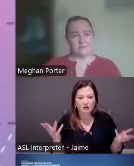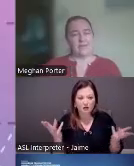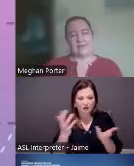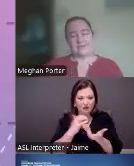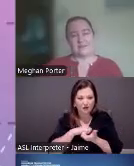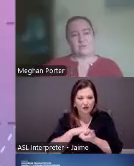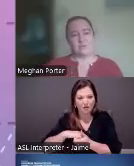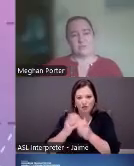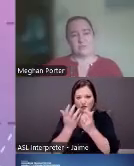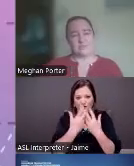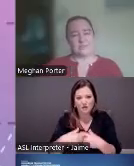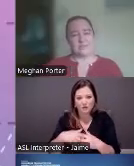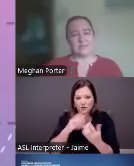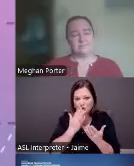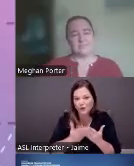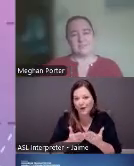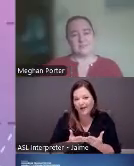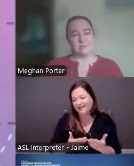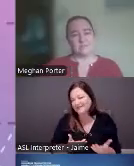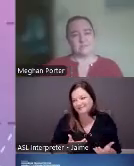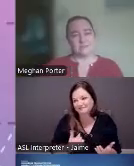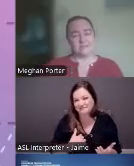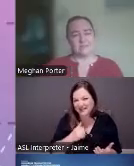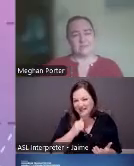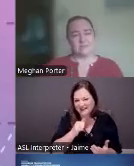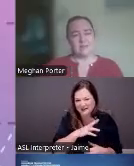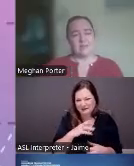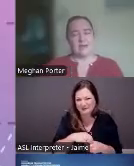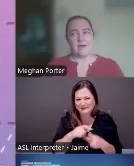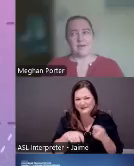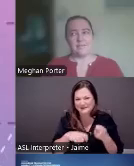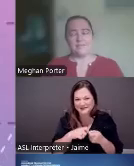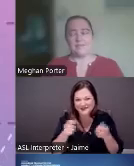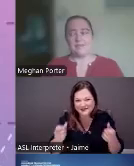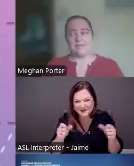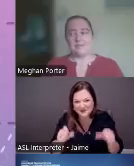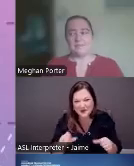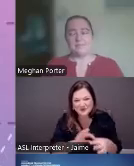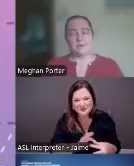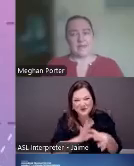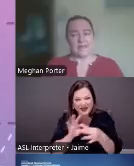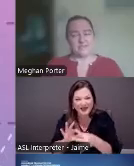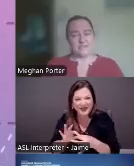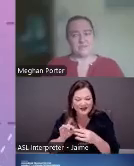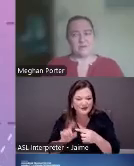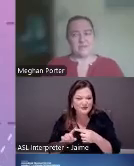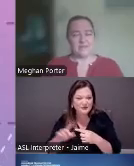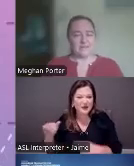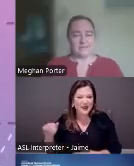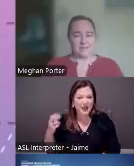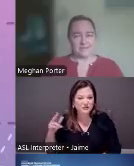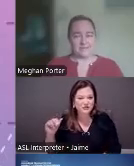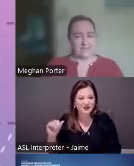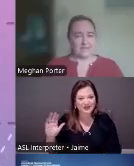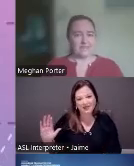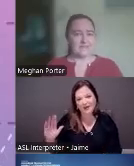And I didn't include those the specific posts related to promoting ASHA's toolkit in this analysis,